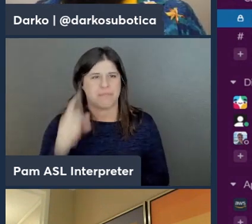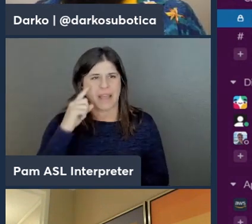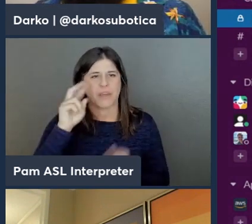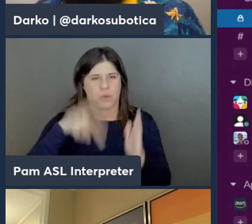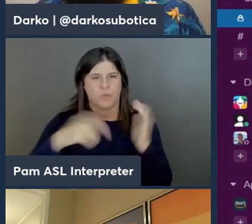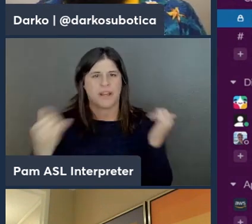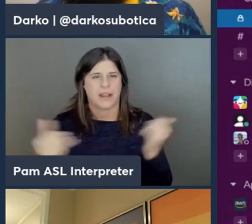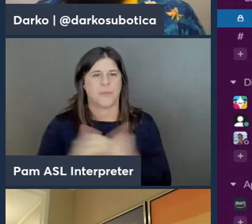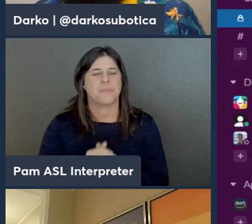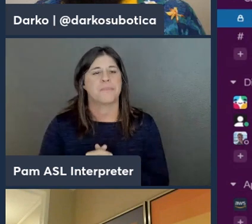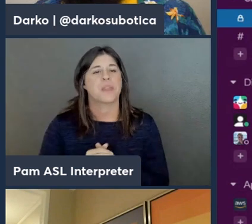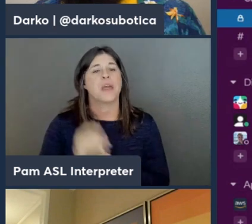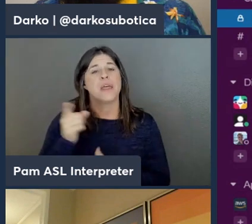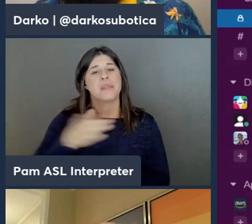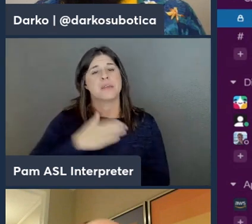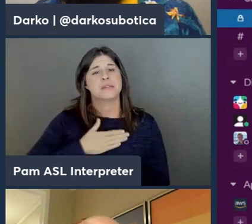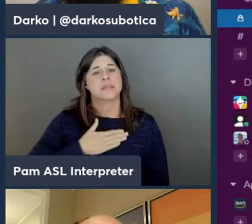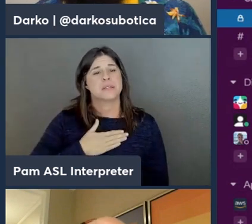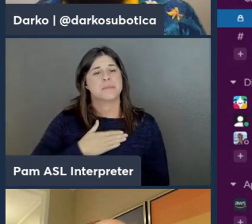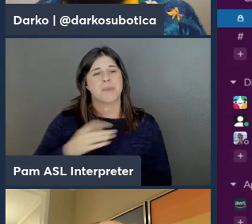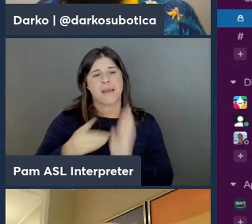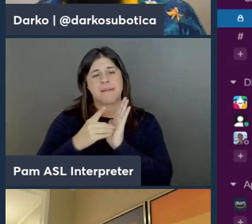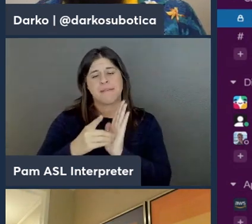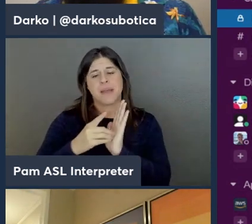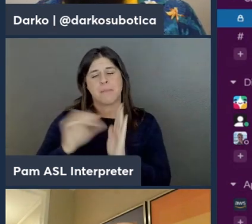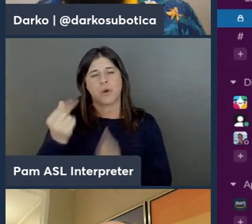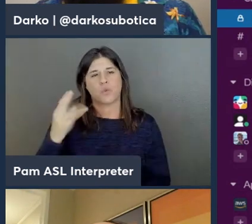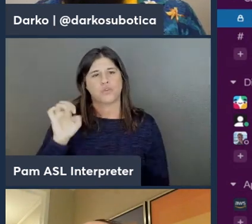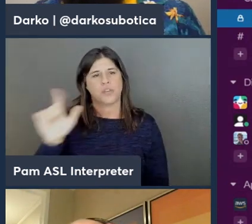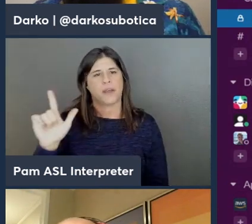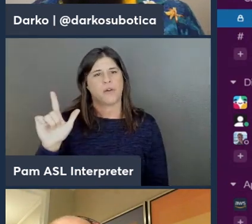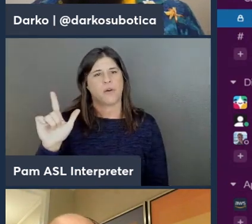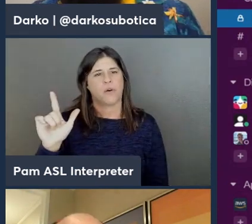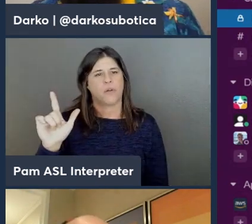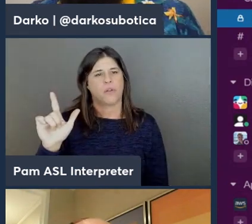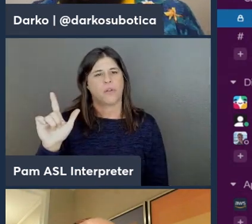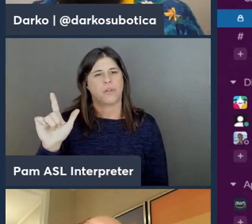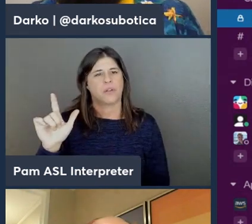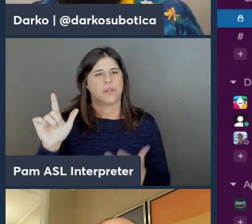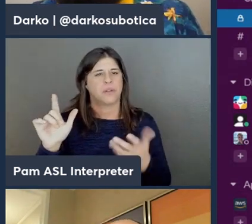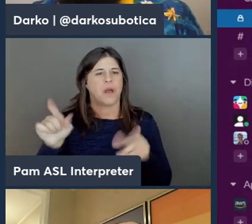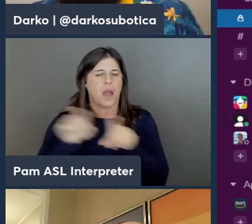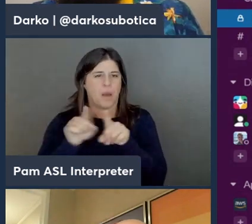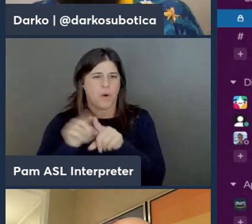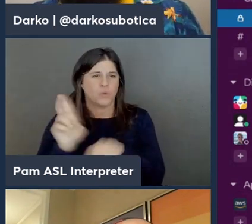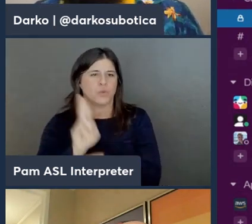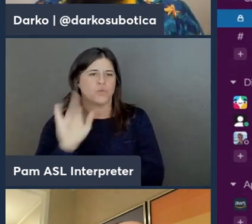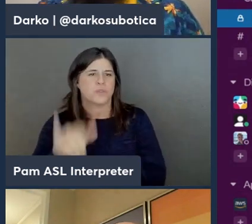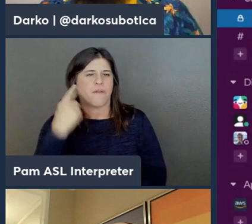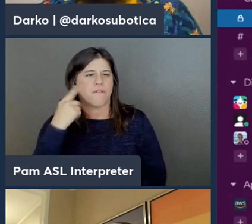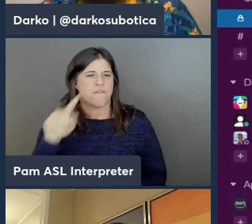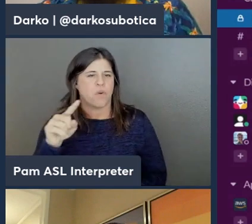So this is my demo channel, right, I'm gonna also use it for, and then we'll let us